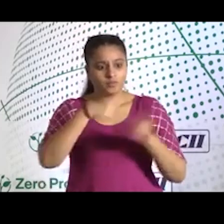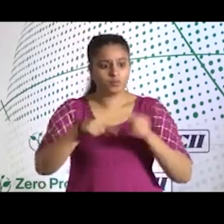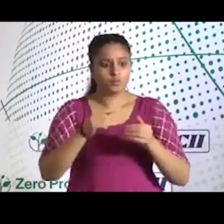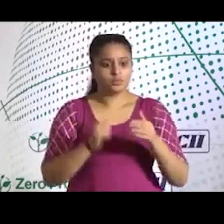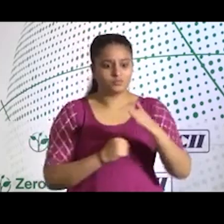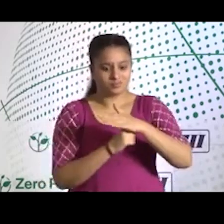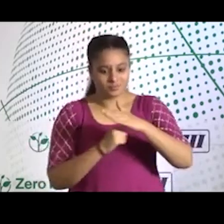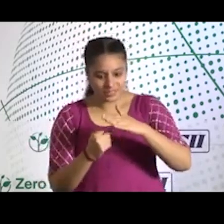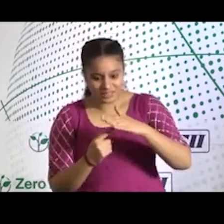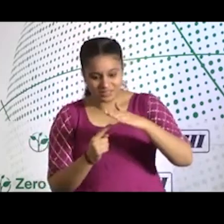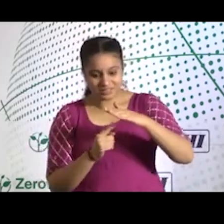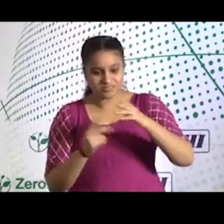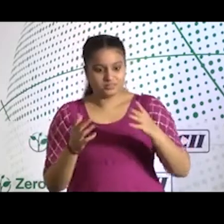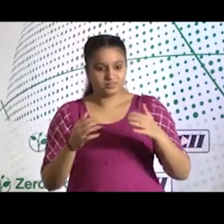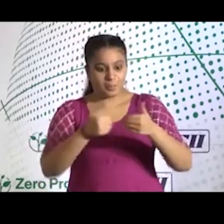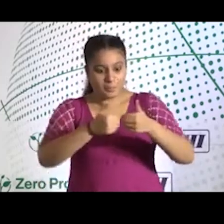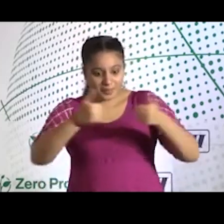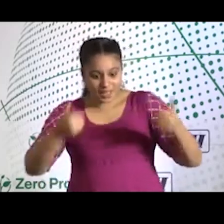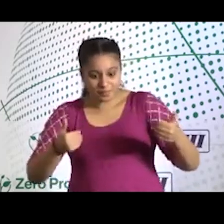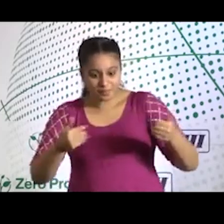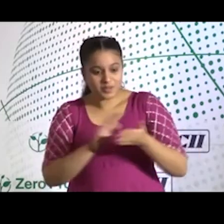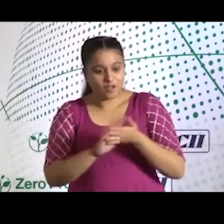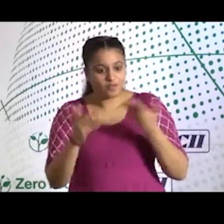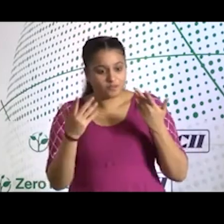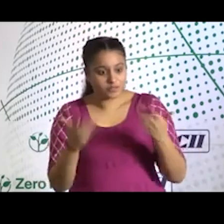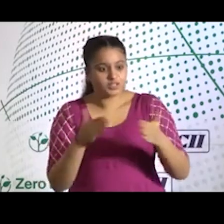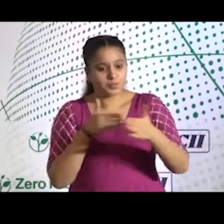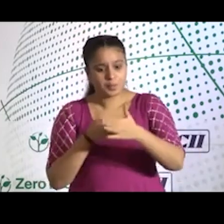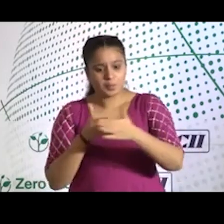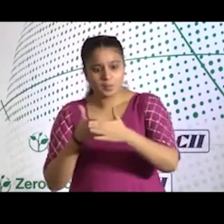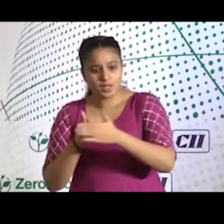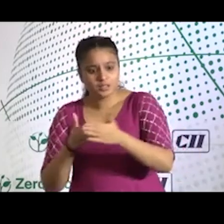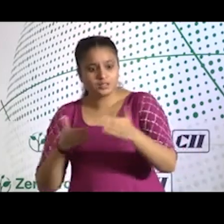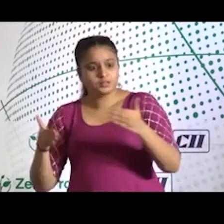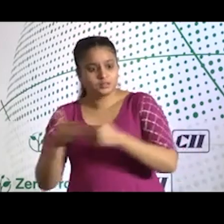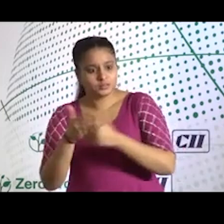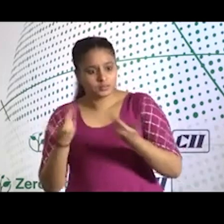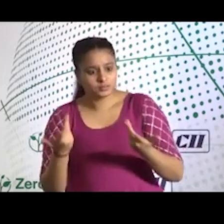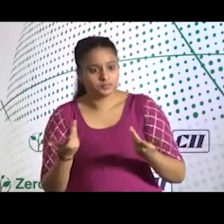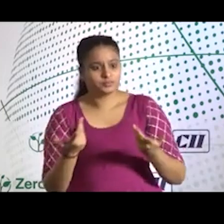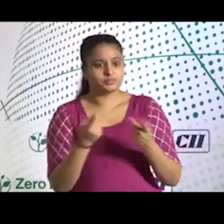unless you break the barriers in the outside world,